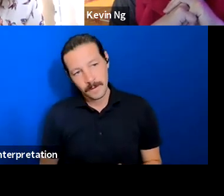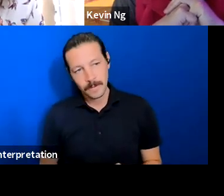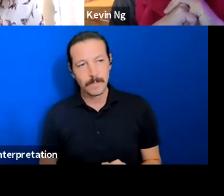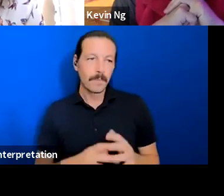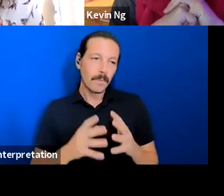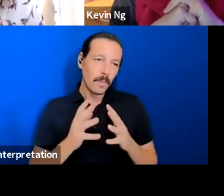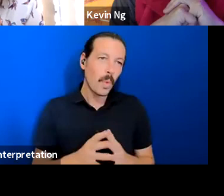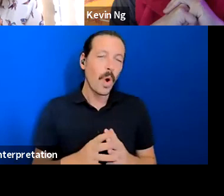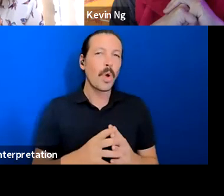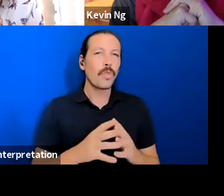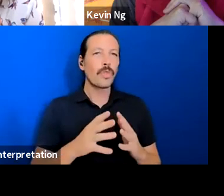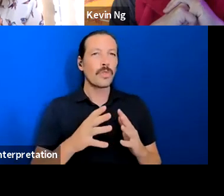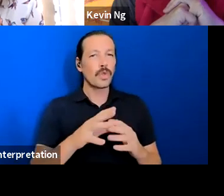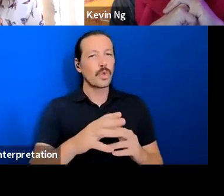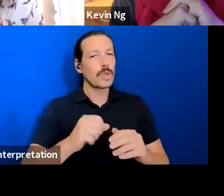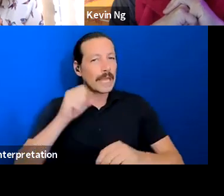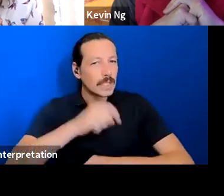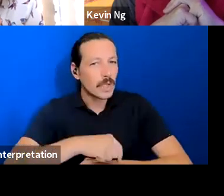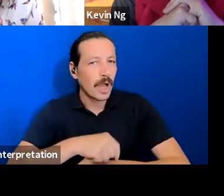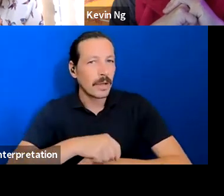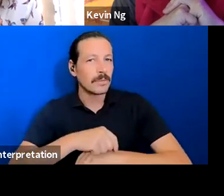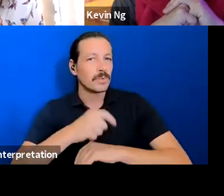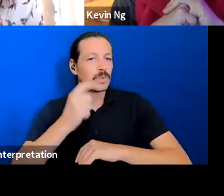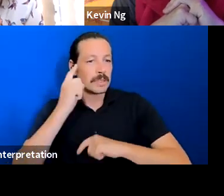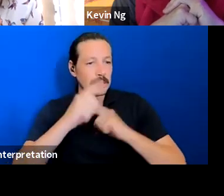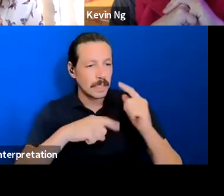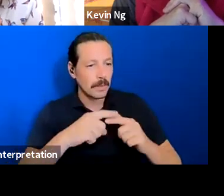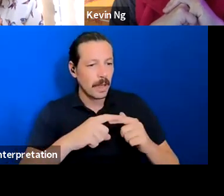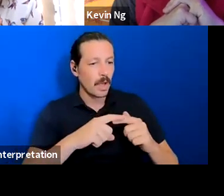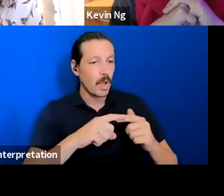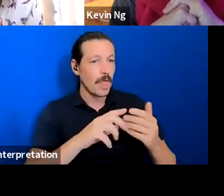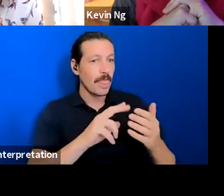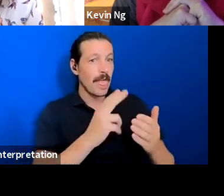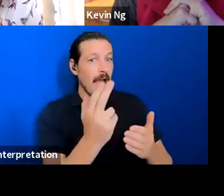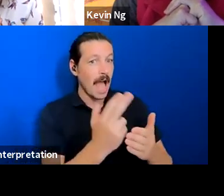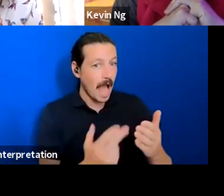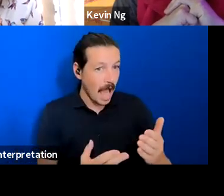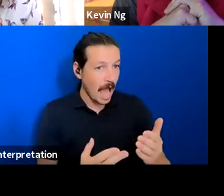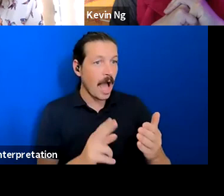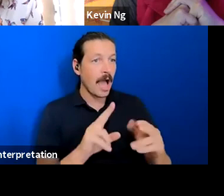your art forms and the communities you would like to advocate for. I think that was for